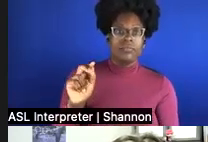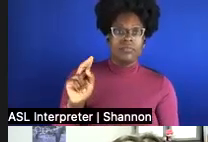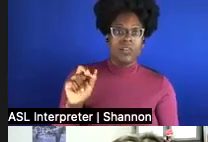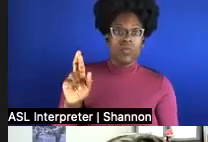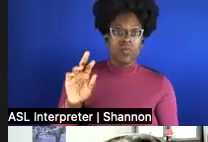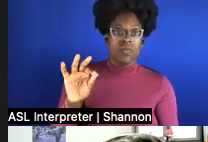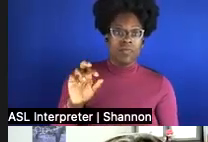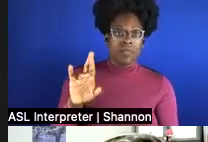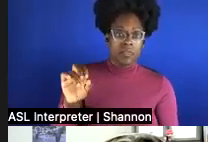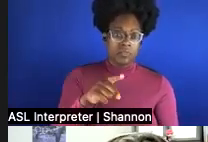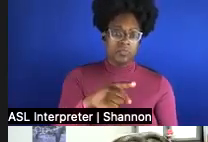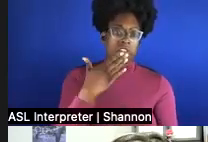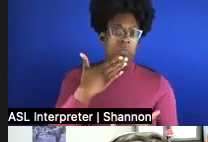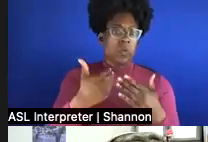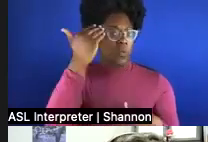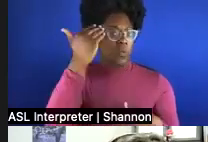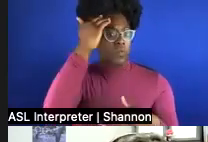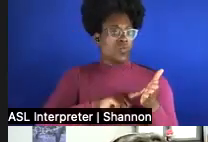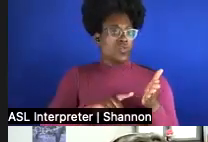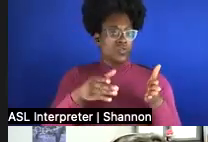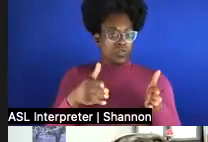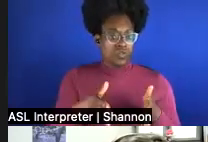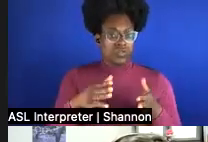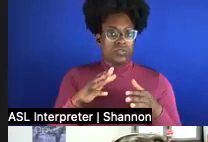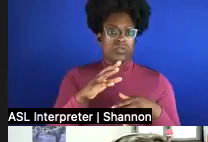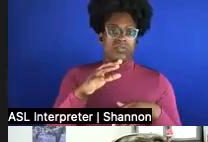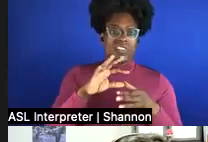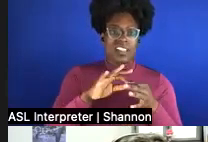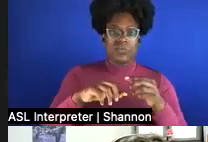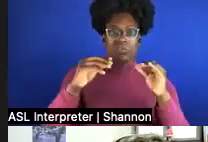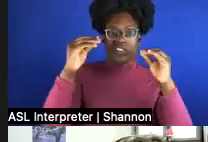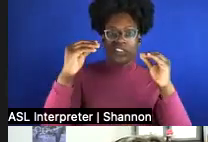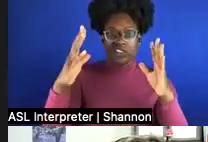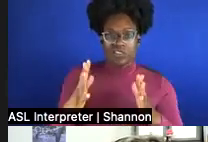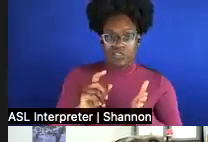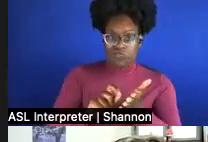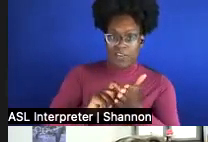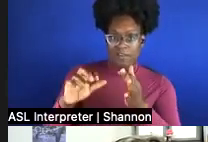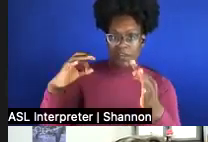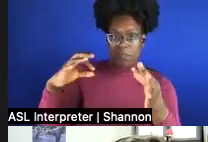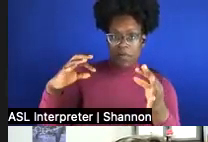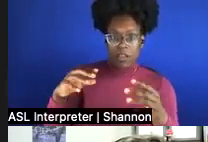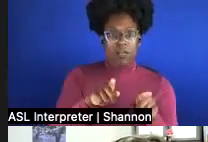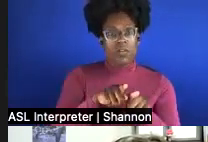written feedback, as well as the founding editor of Journal of Response to Writing states that